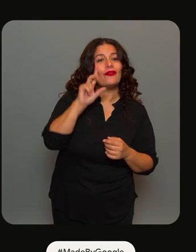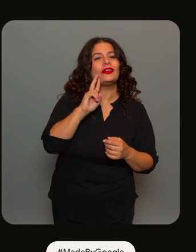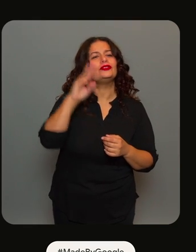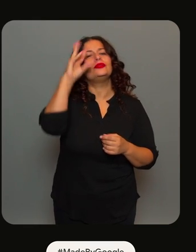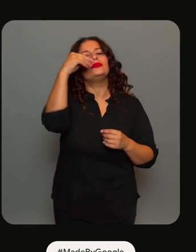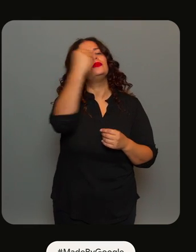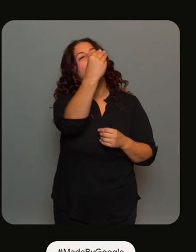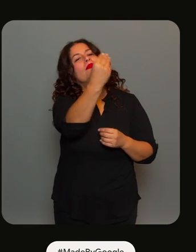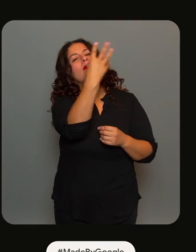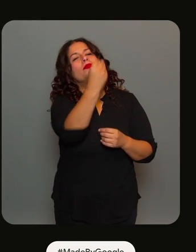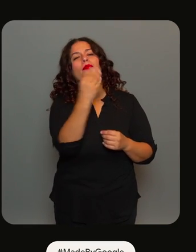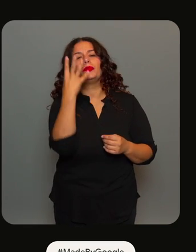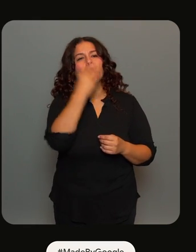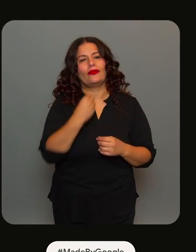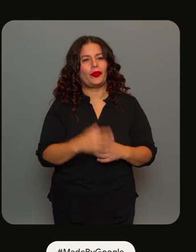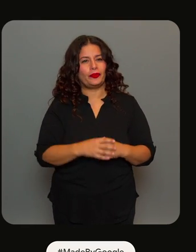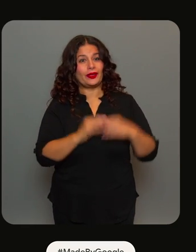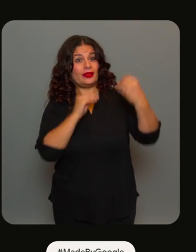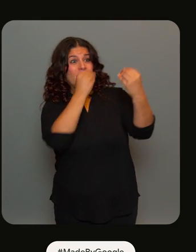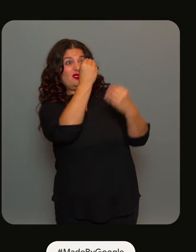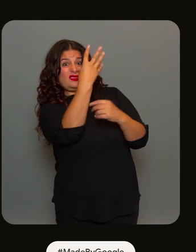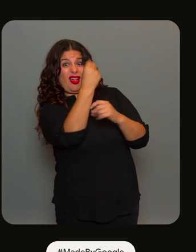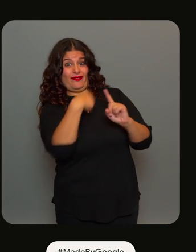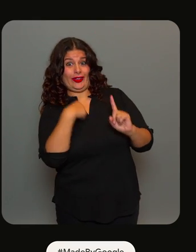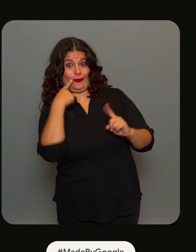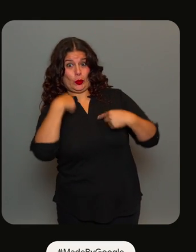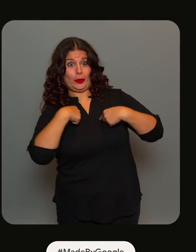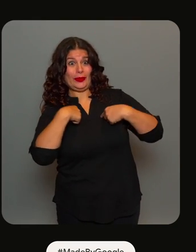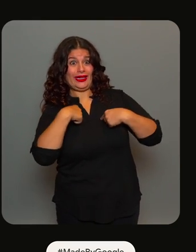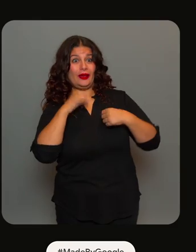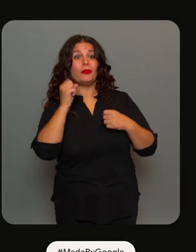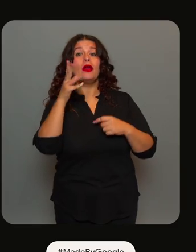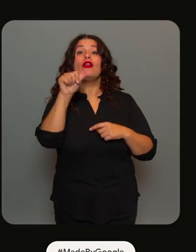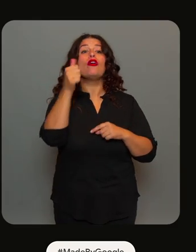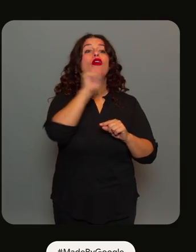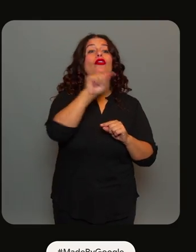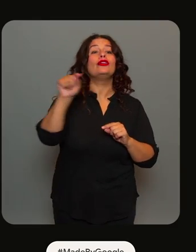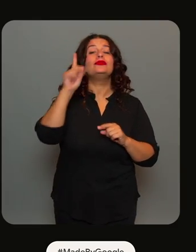Photo taken. Selfie to me and to many blind users, I think is a way they express themself.